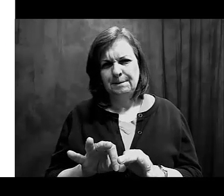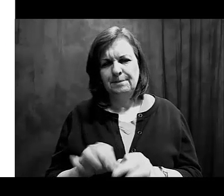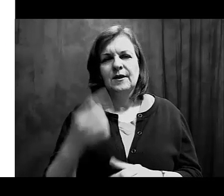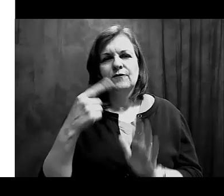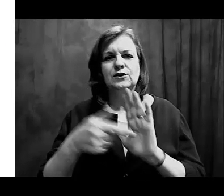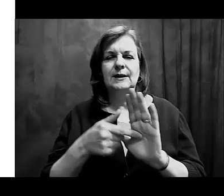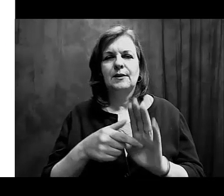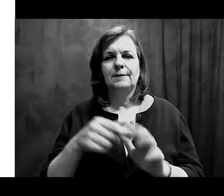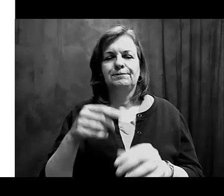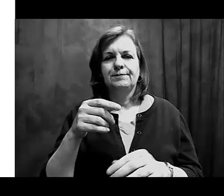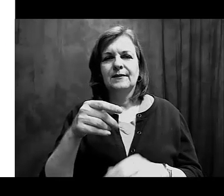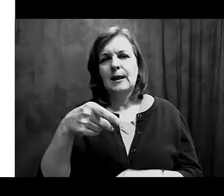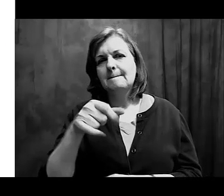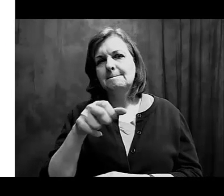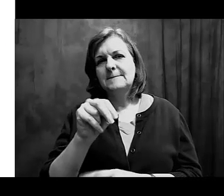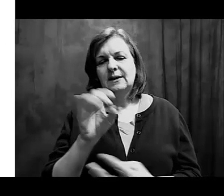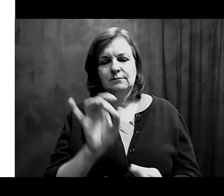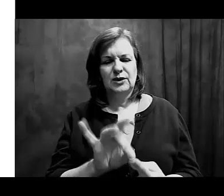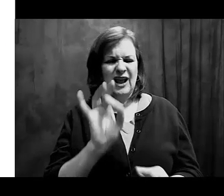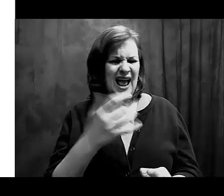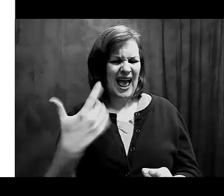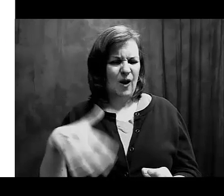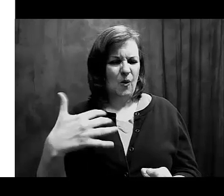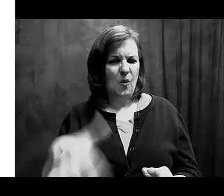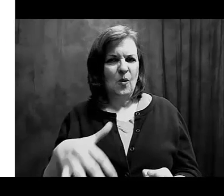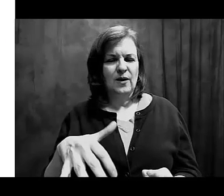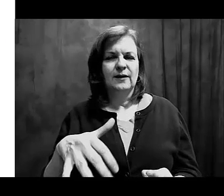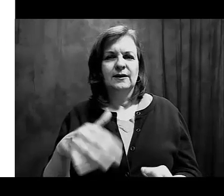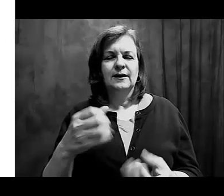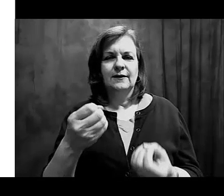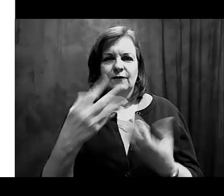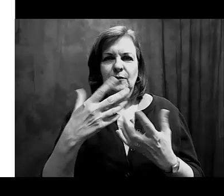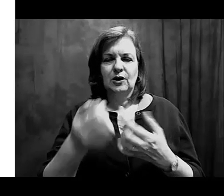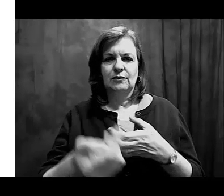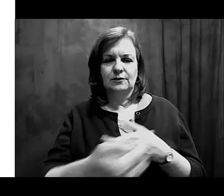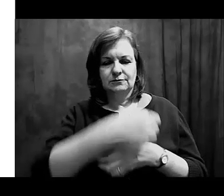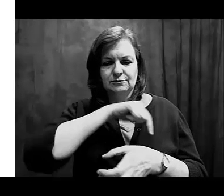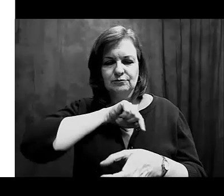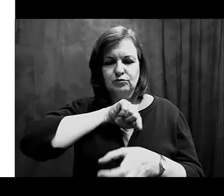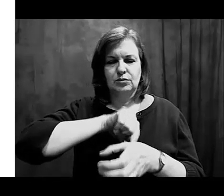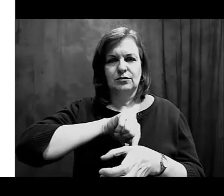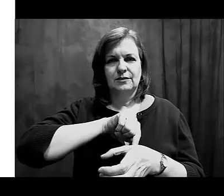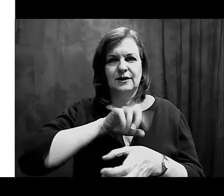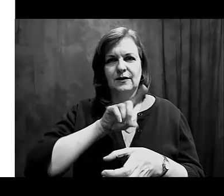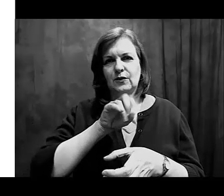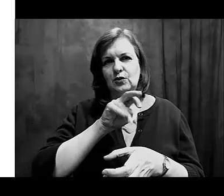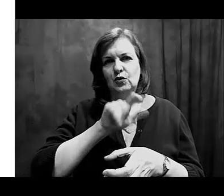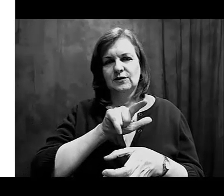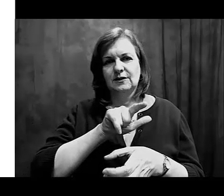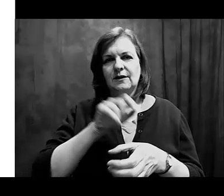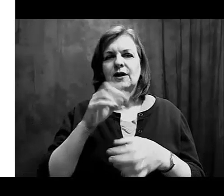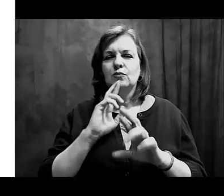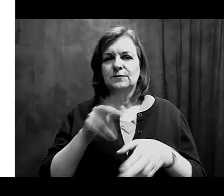so in this case pin prick - fine - the senosry information comes in the dorsal side the motor response goes out